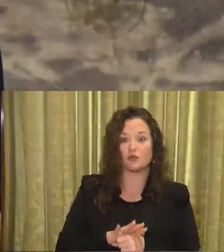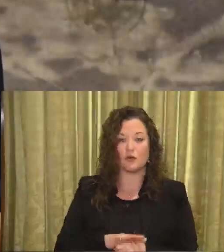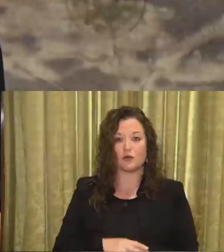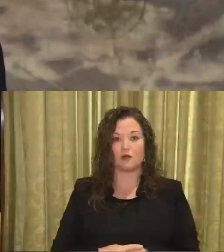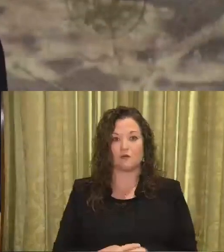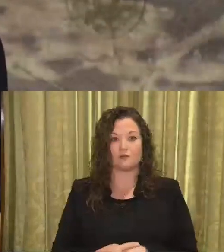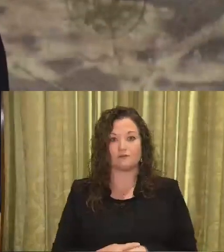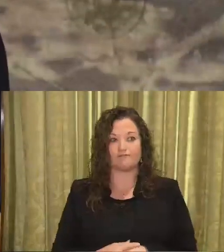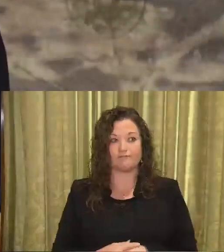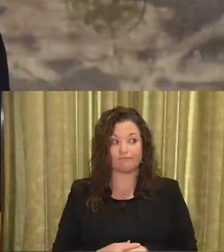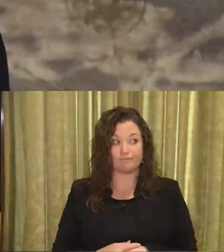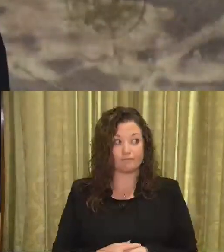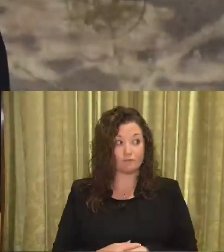I cover that all right. Doctor Merrill.